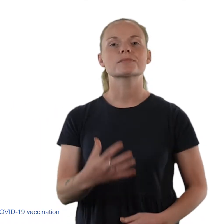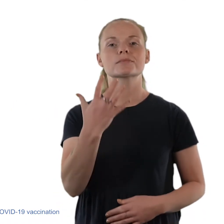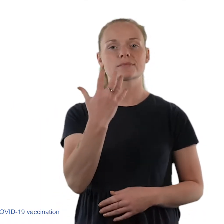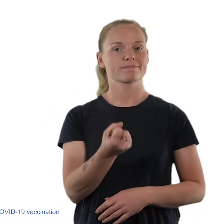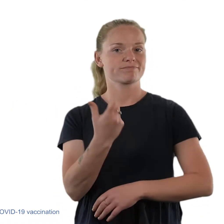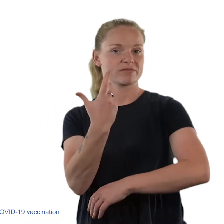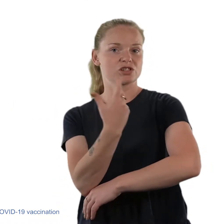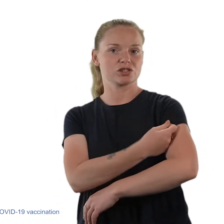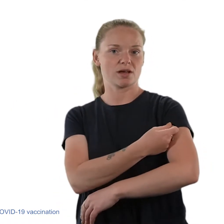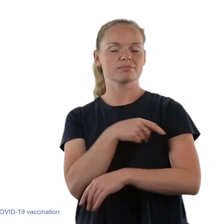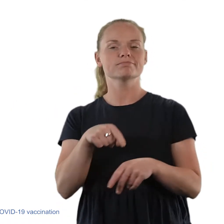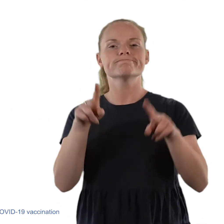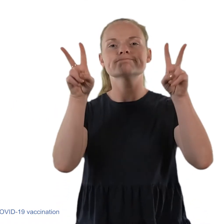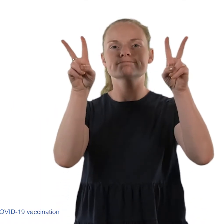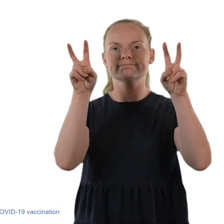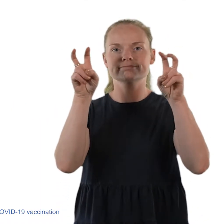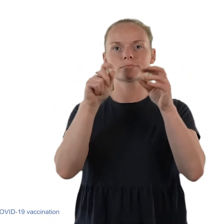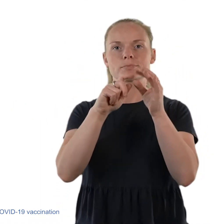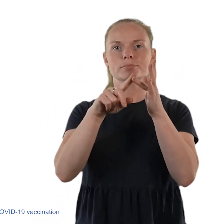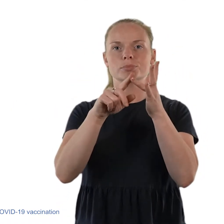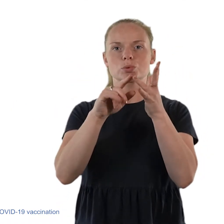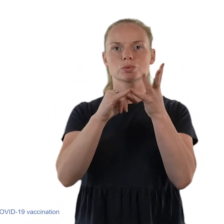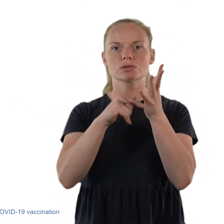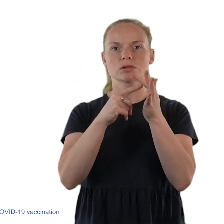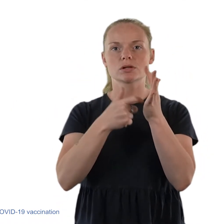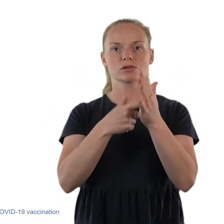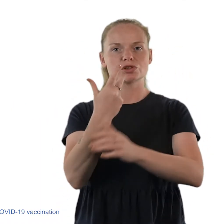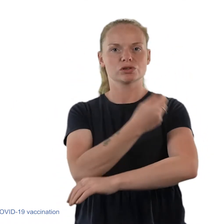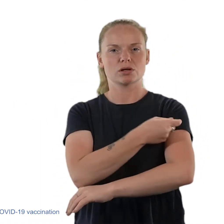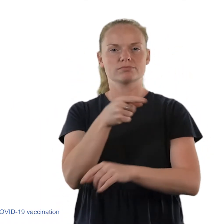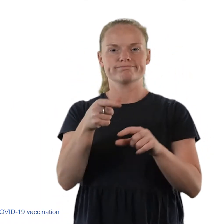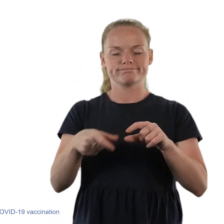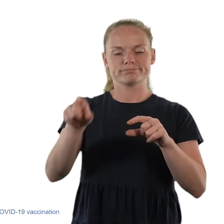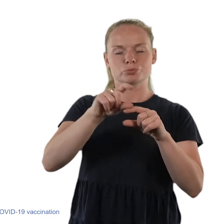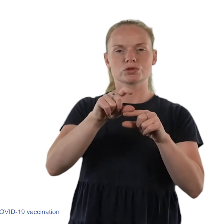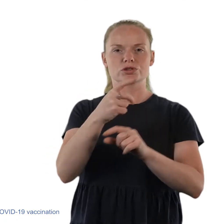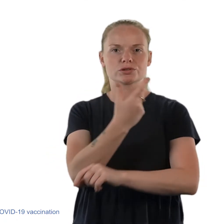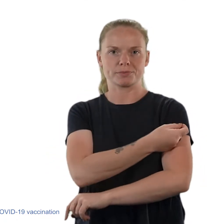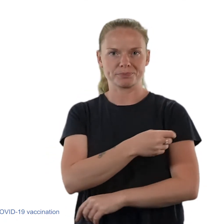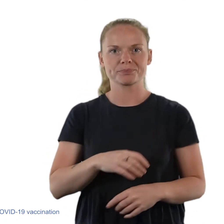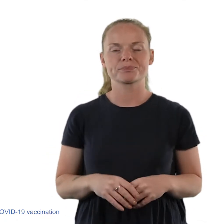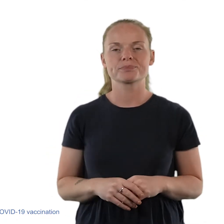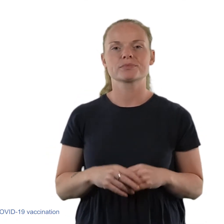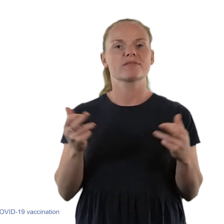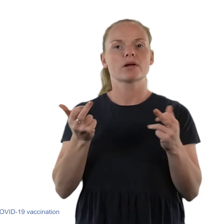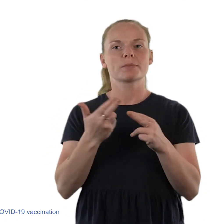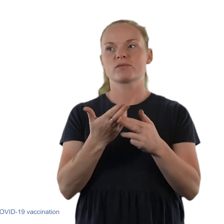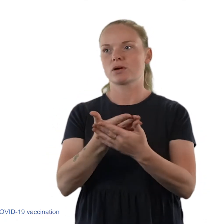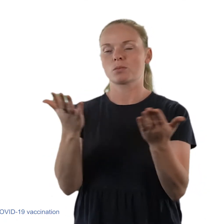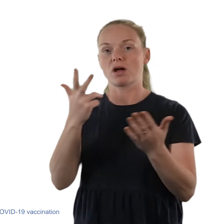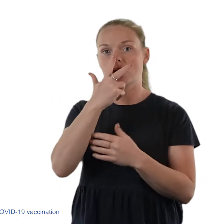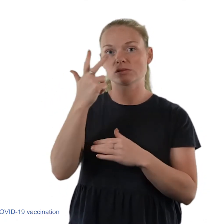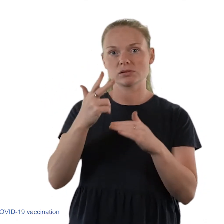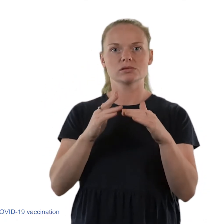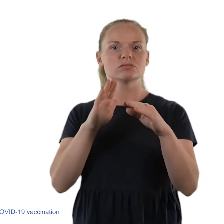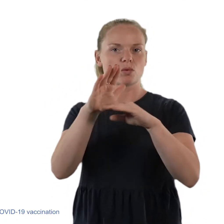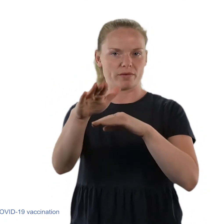Booster doses are available to everyone 18 years and older.